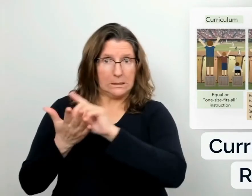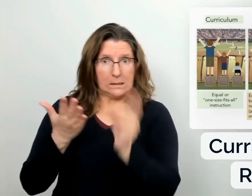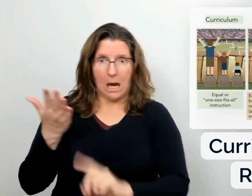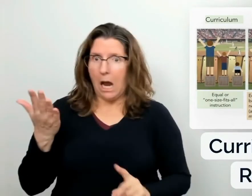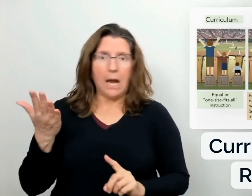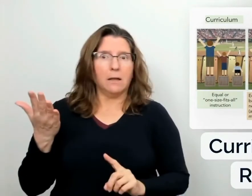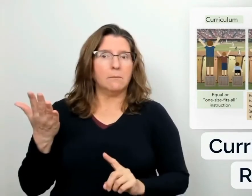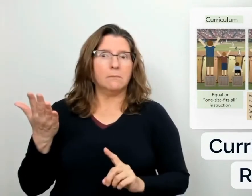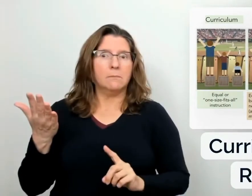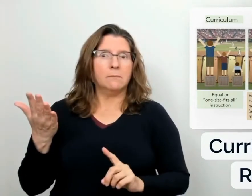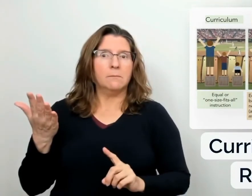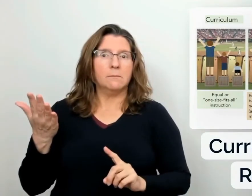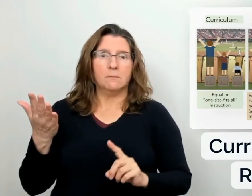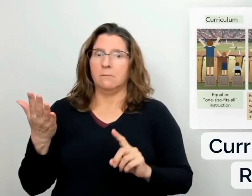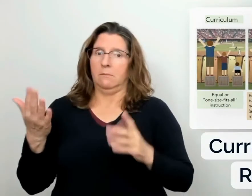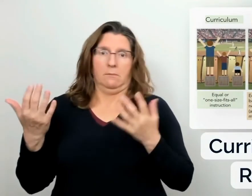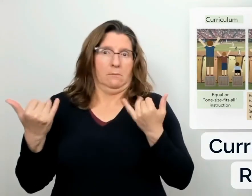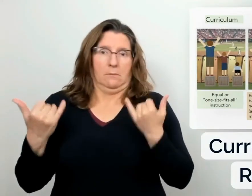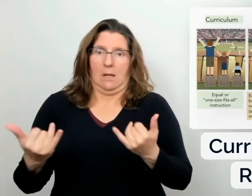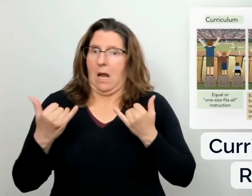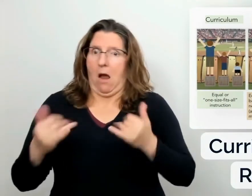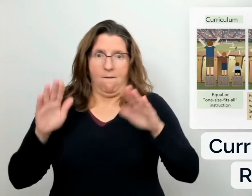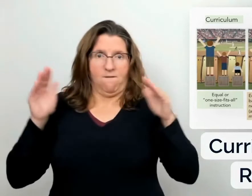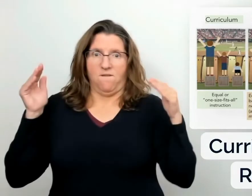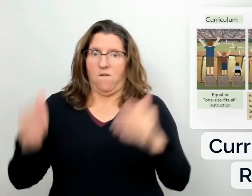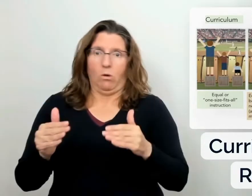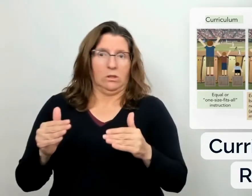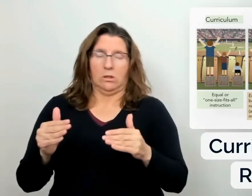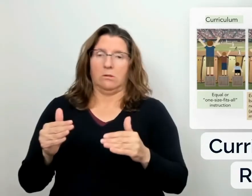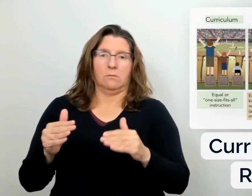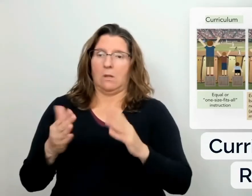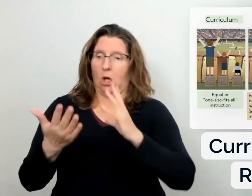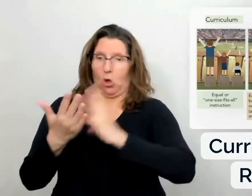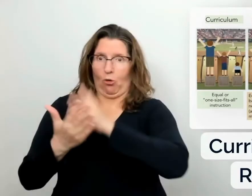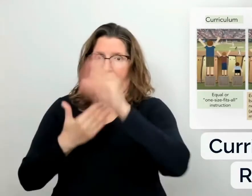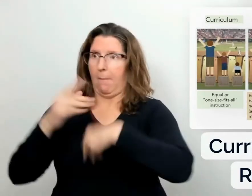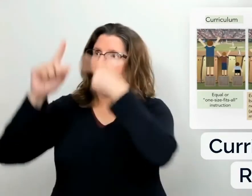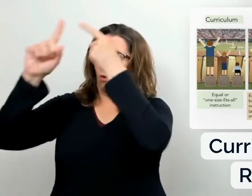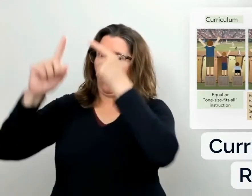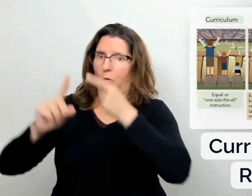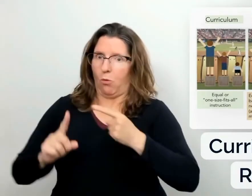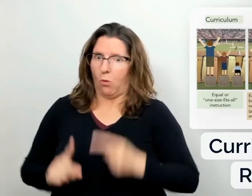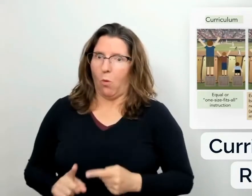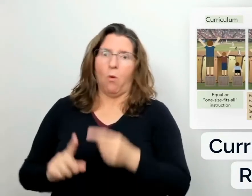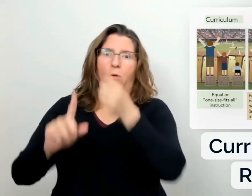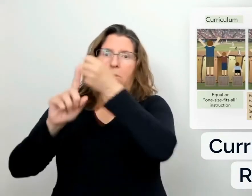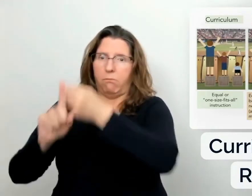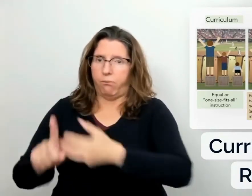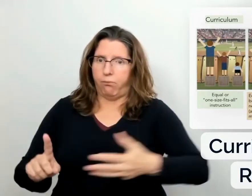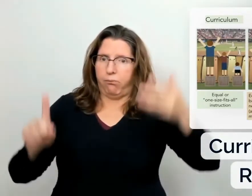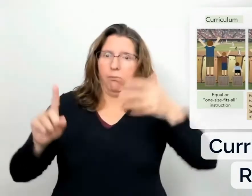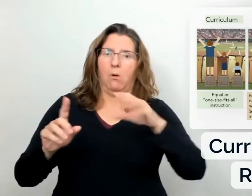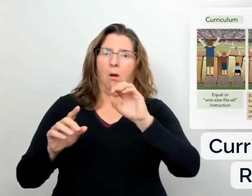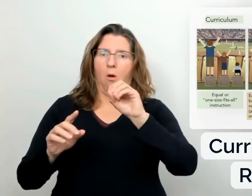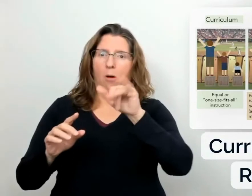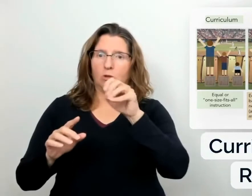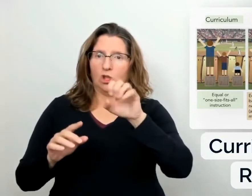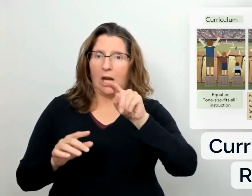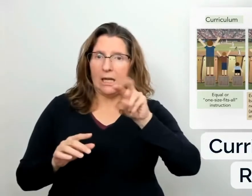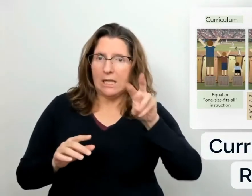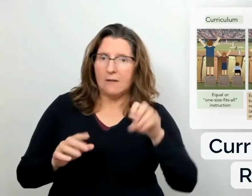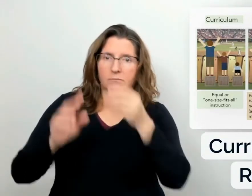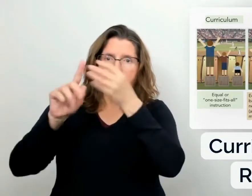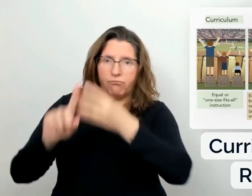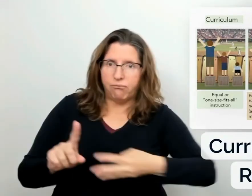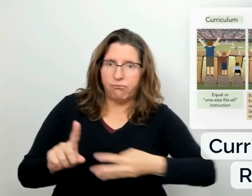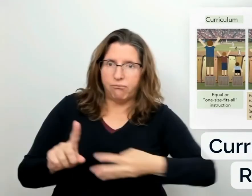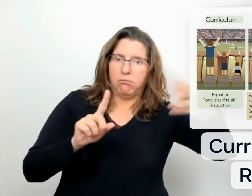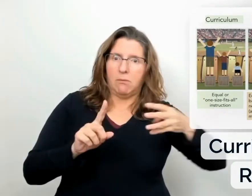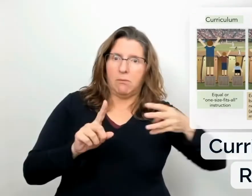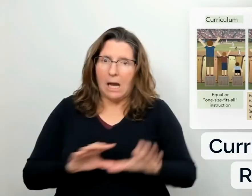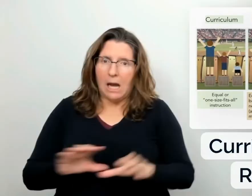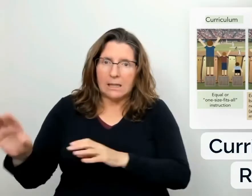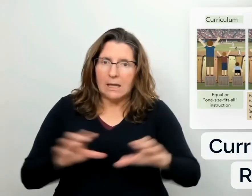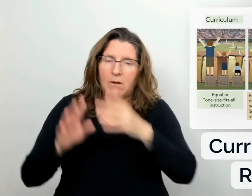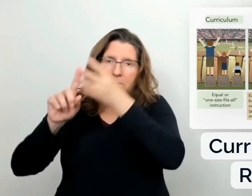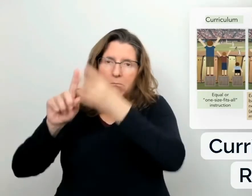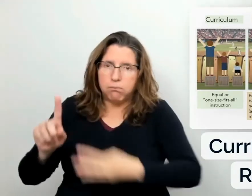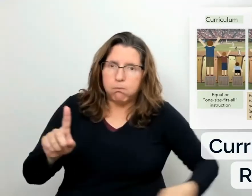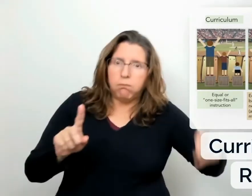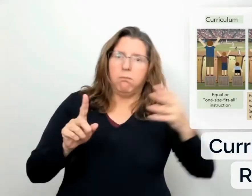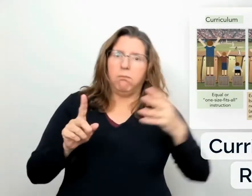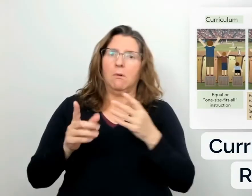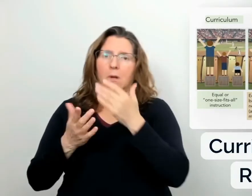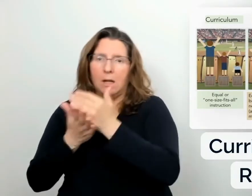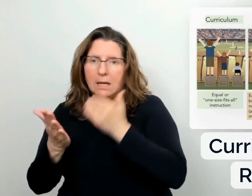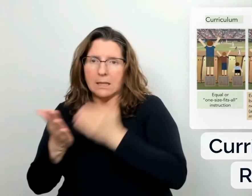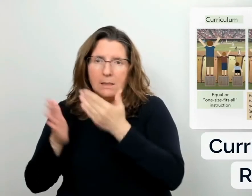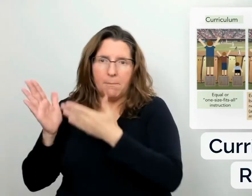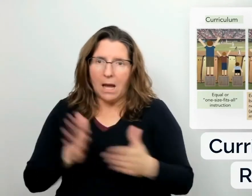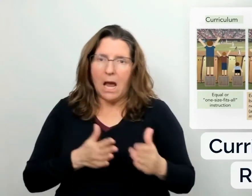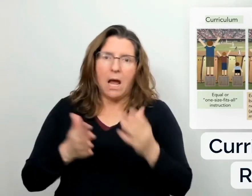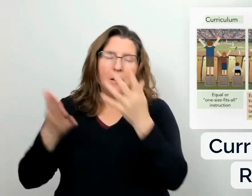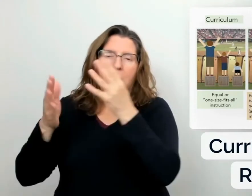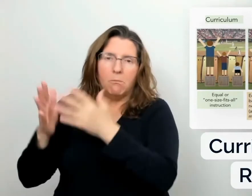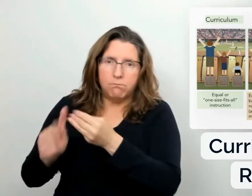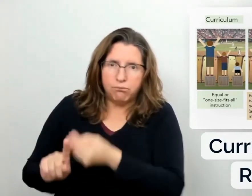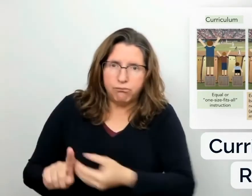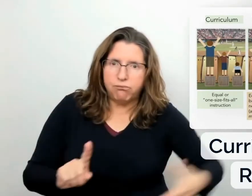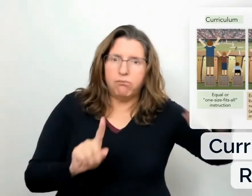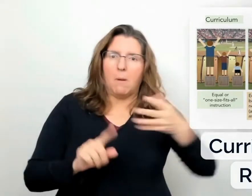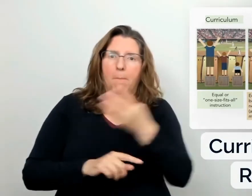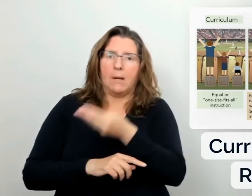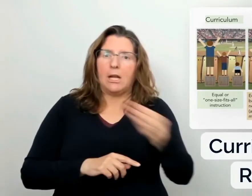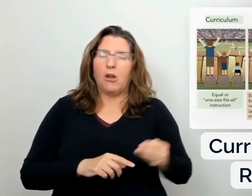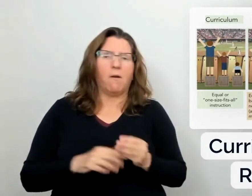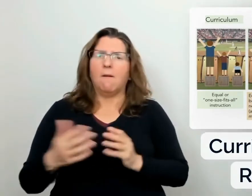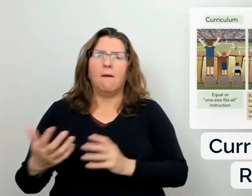Curriculums used today describe learning outcomes, course objectives, activities, lesson plans, materials and so on.